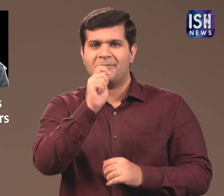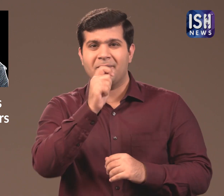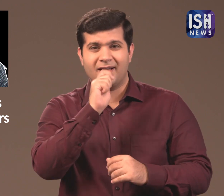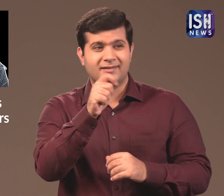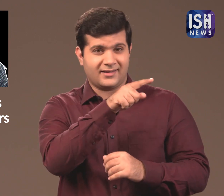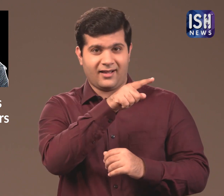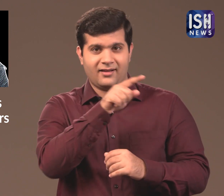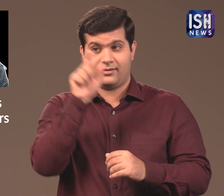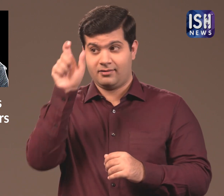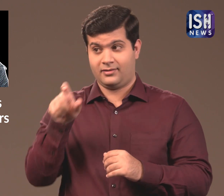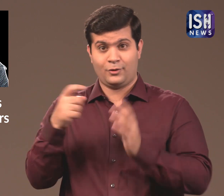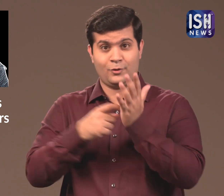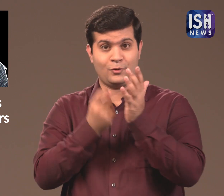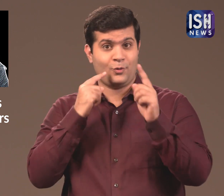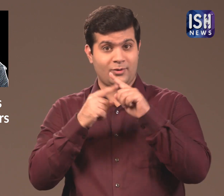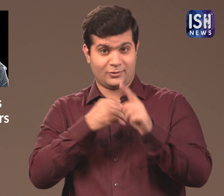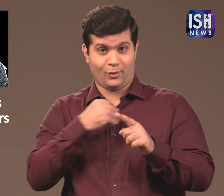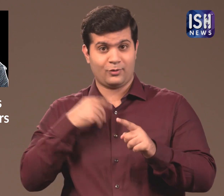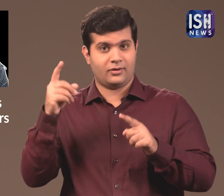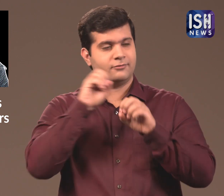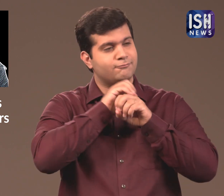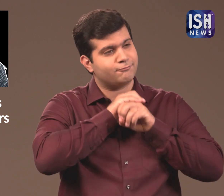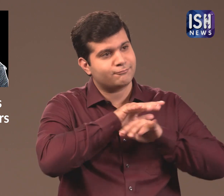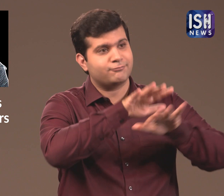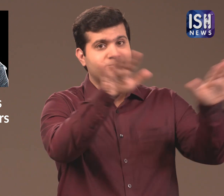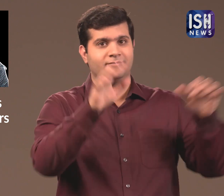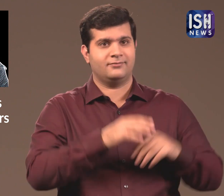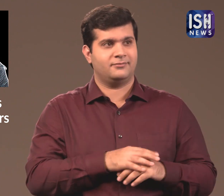When he spoke to the media Dr. Ruit said that,